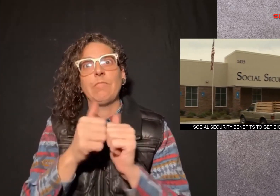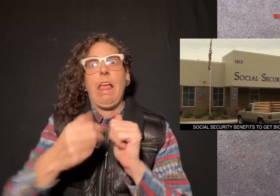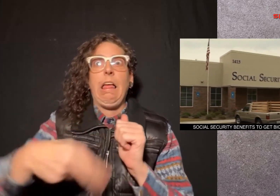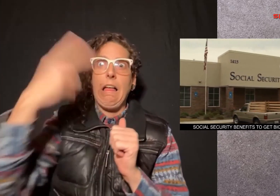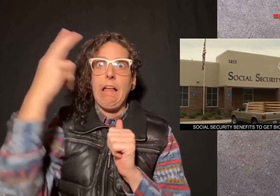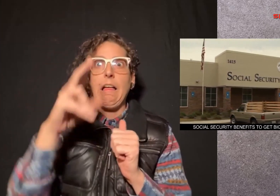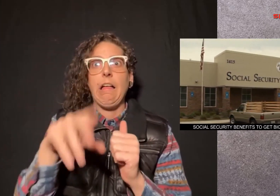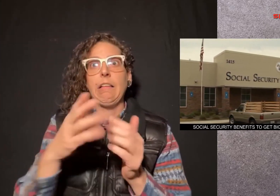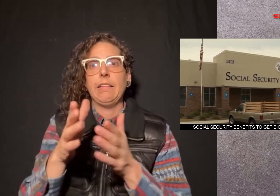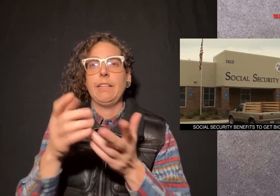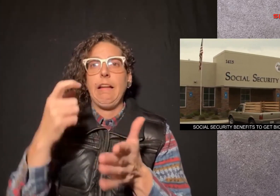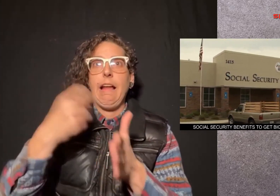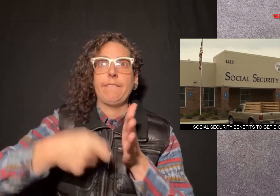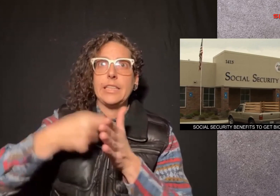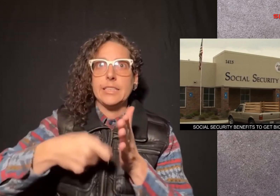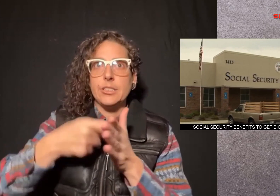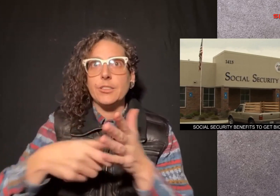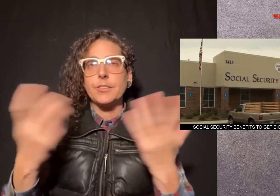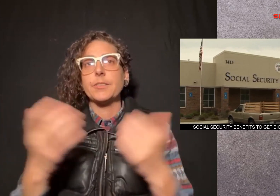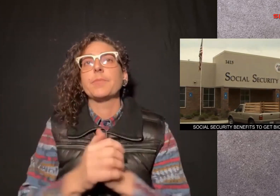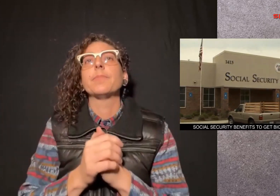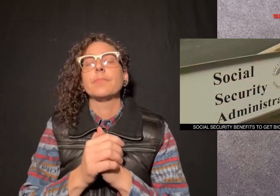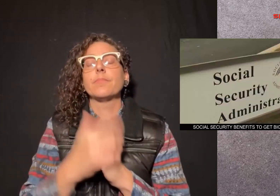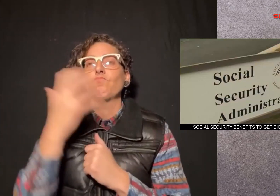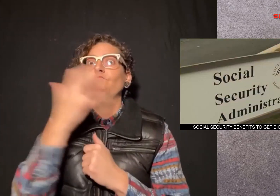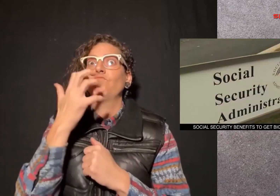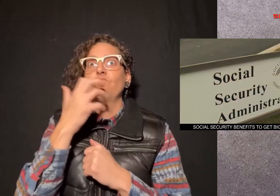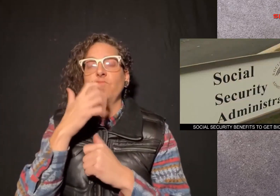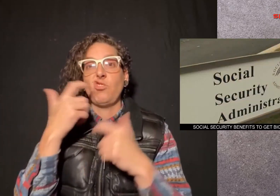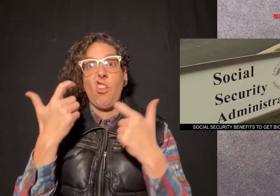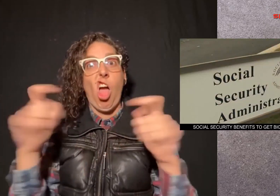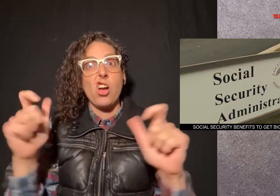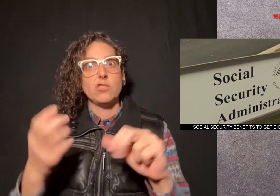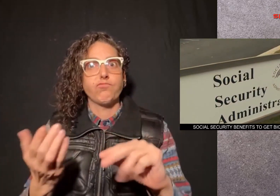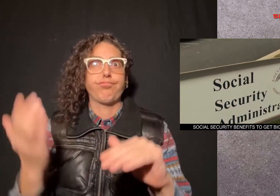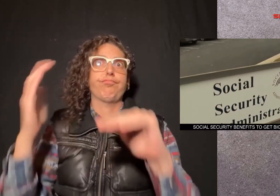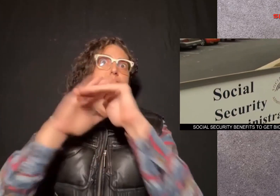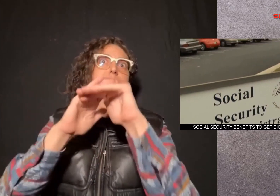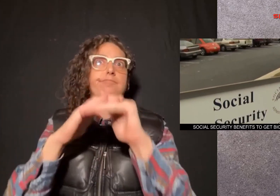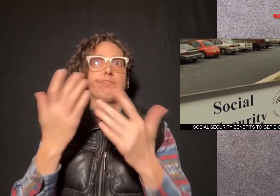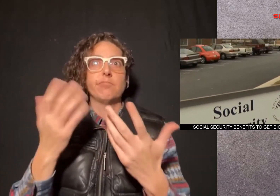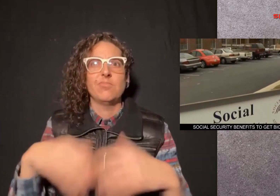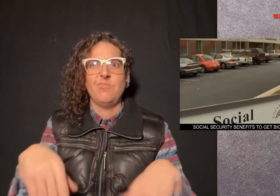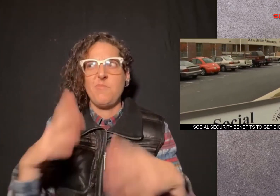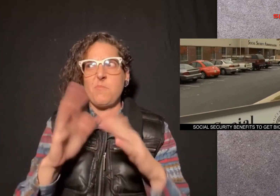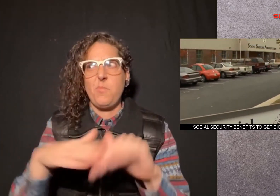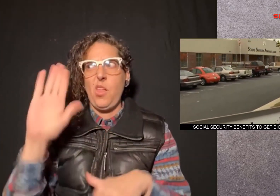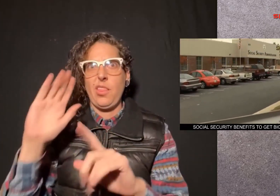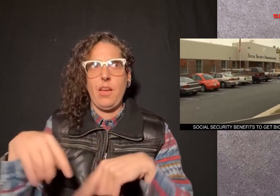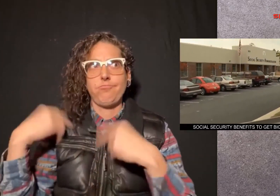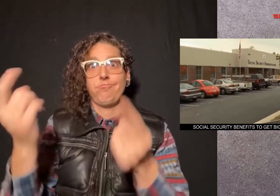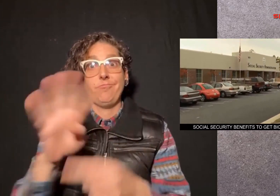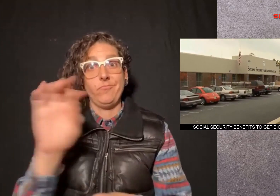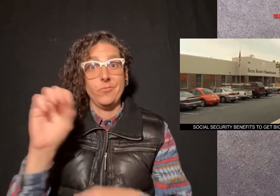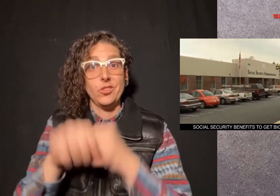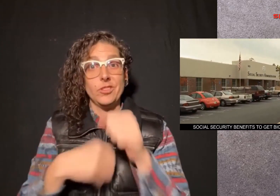people on Social Security cope with high inflation it is the largest increase in more than 40